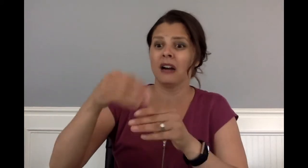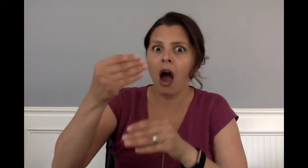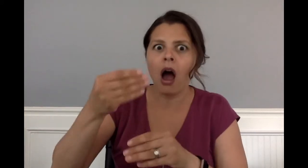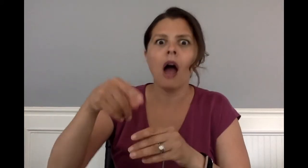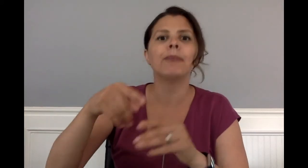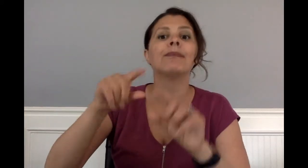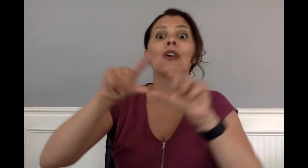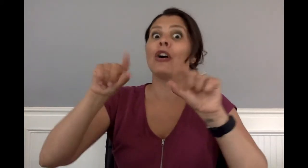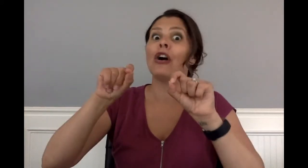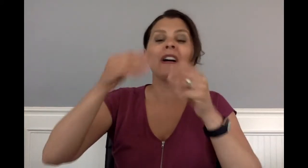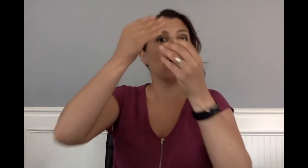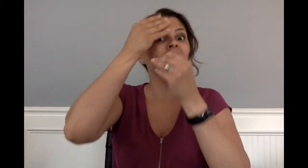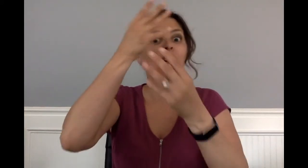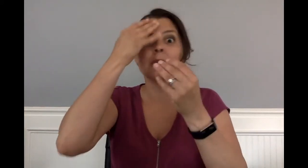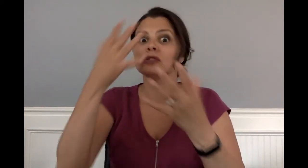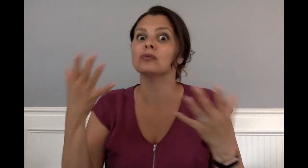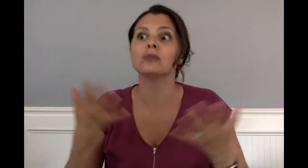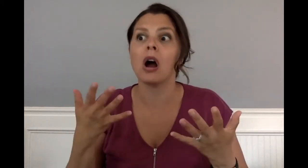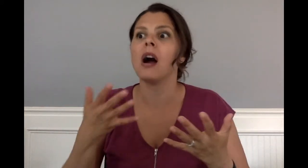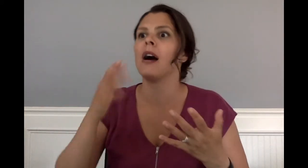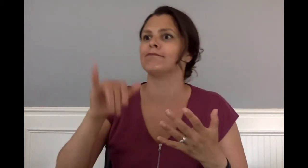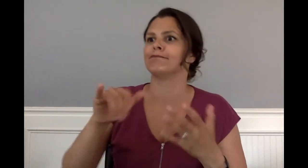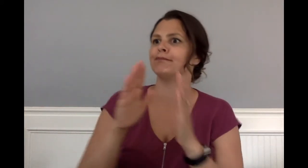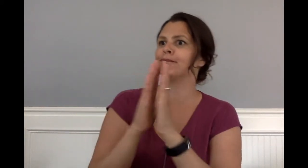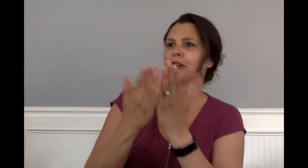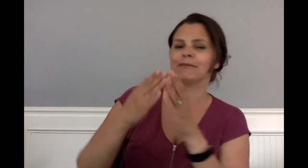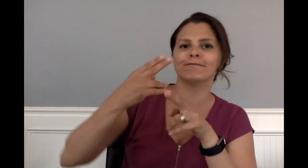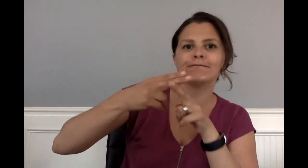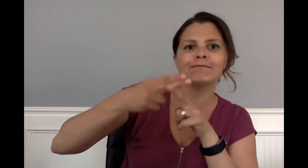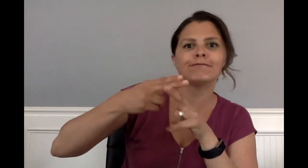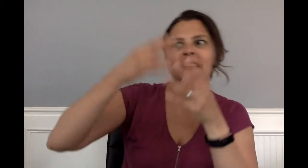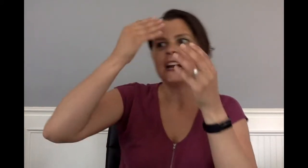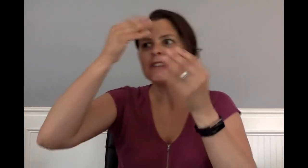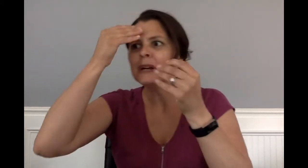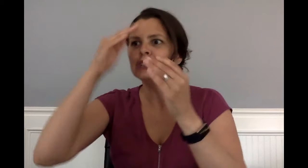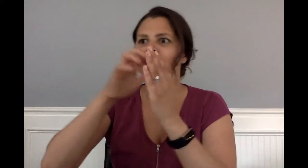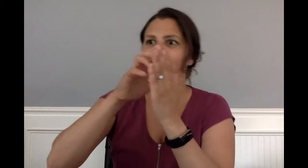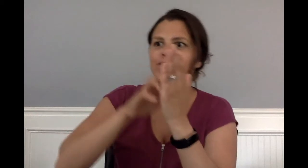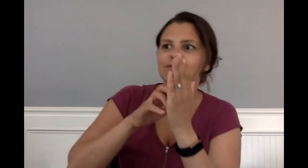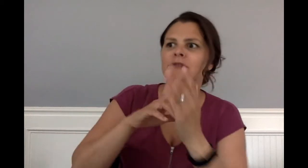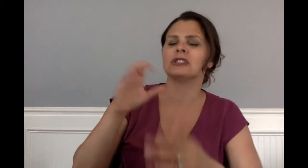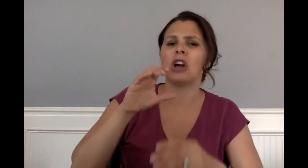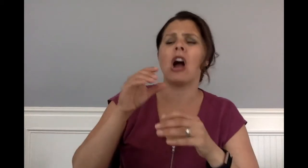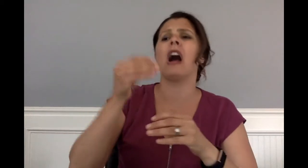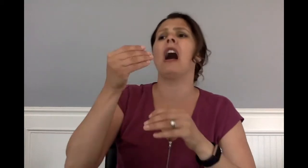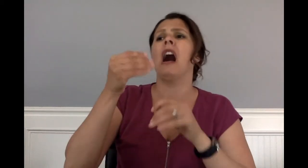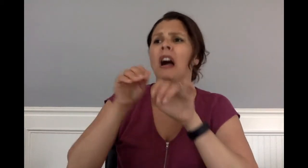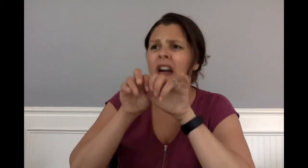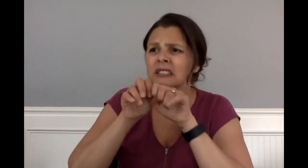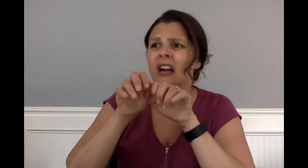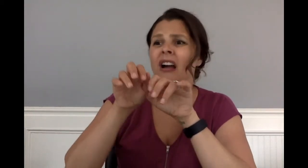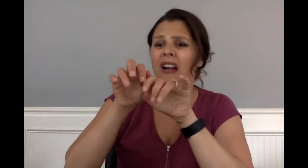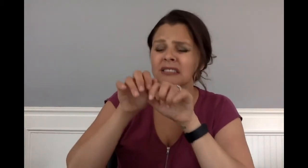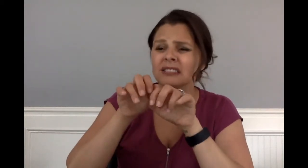each with a book and its information. Charlie flipped through them,